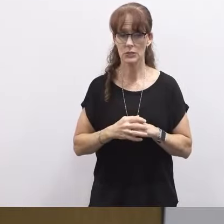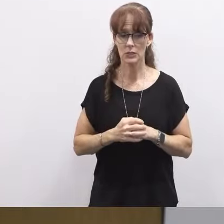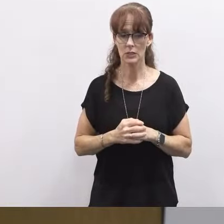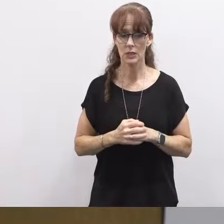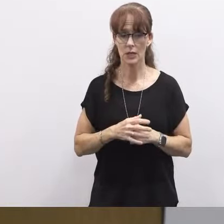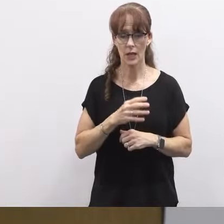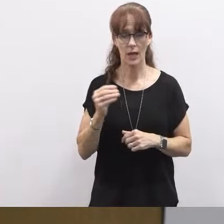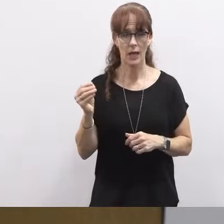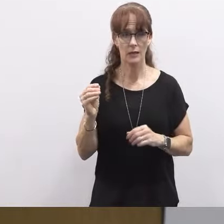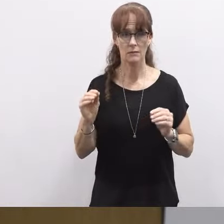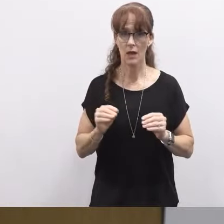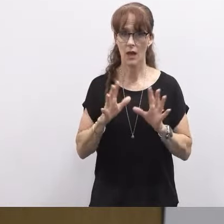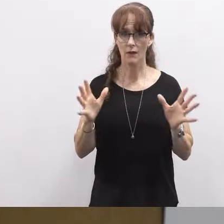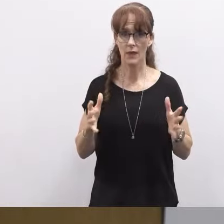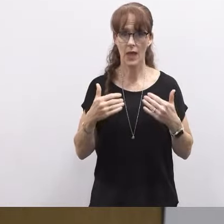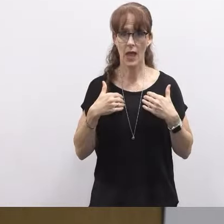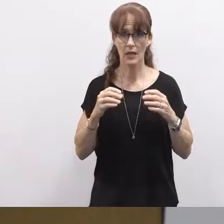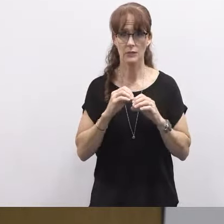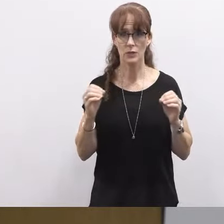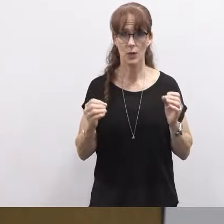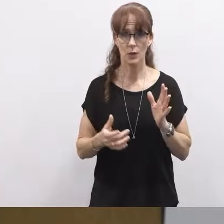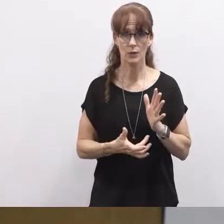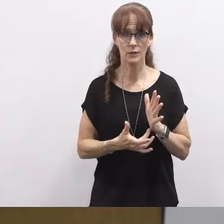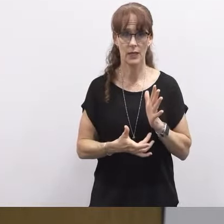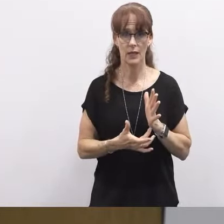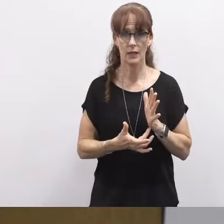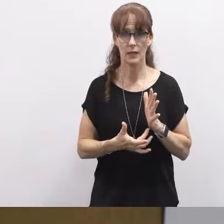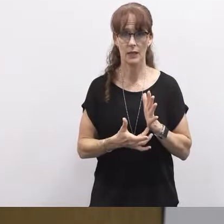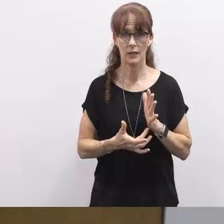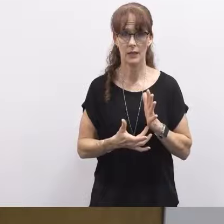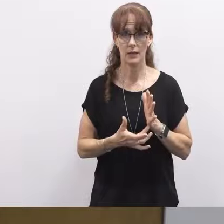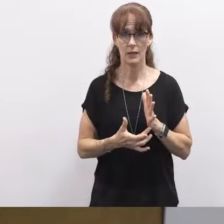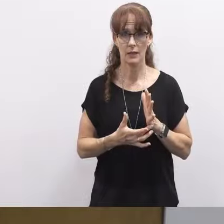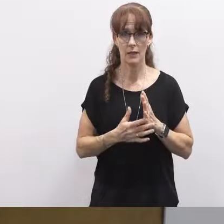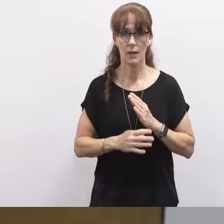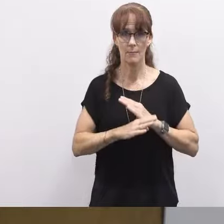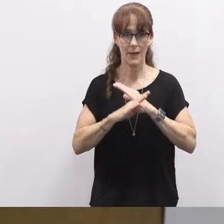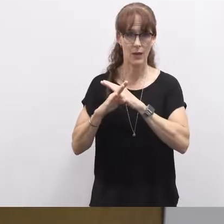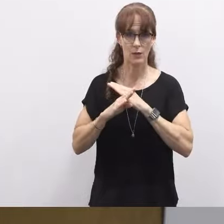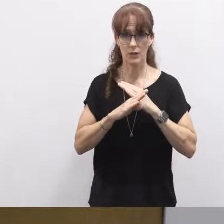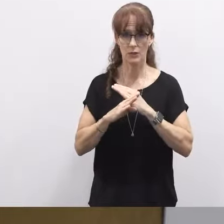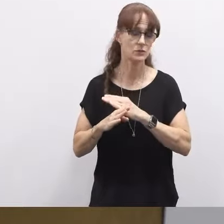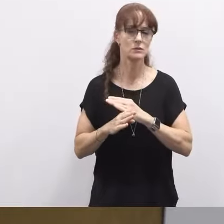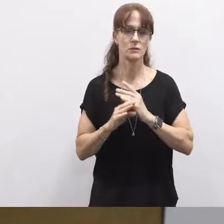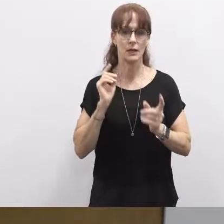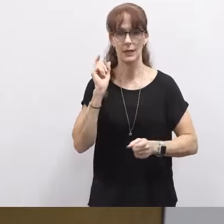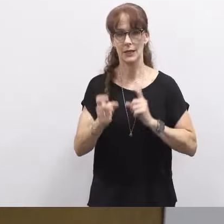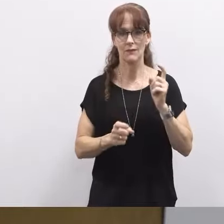and obviously has no technological barriers to giving a response.